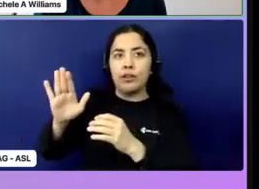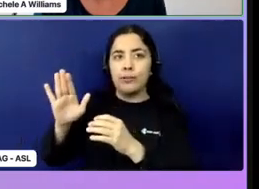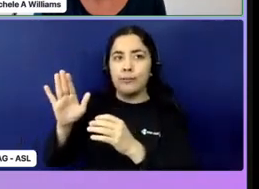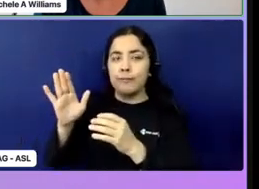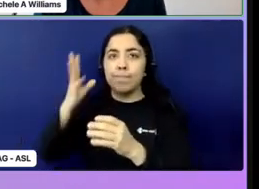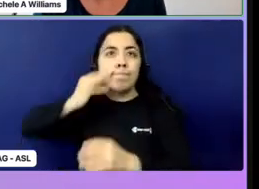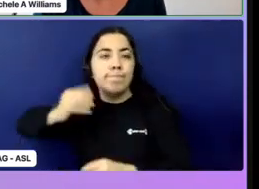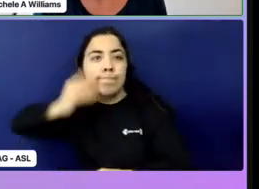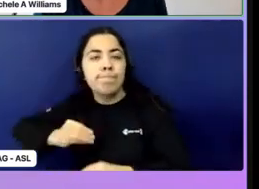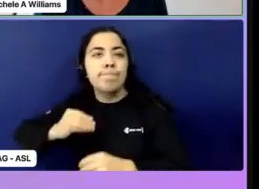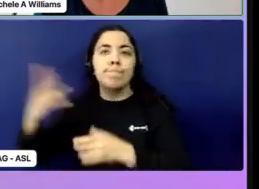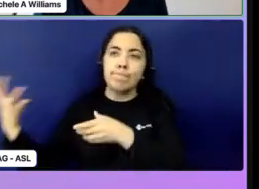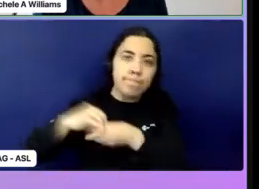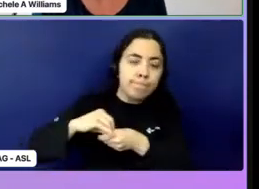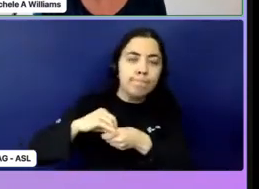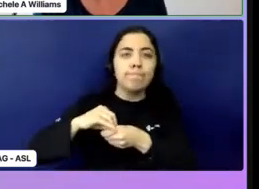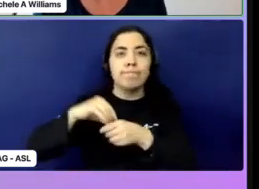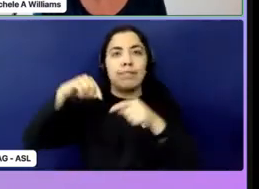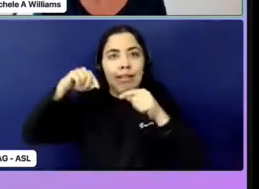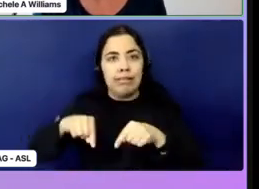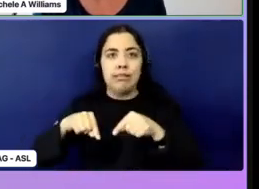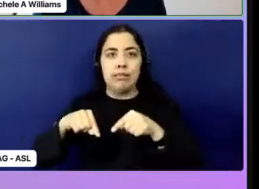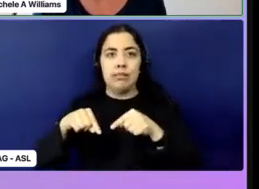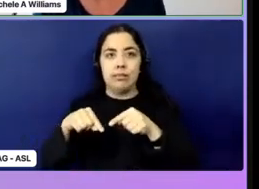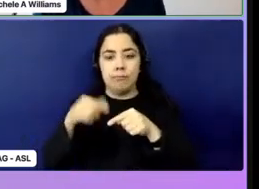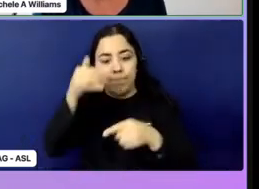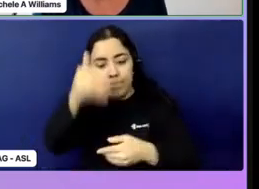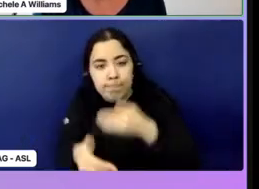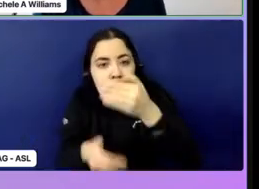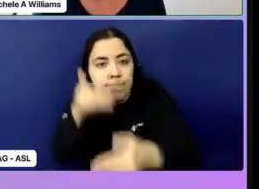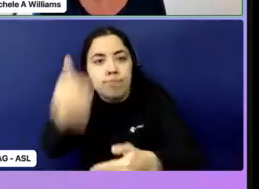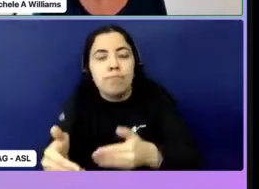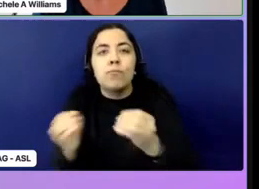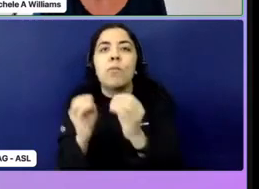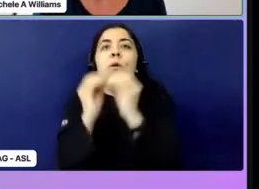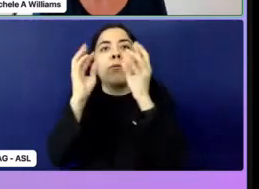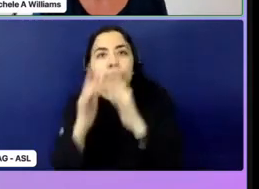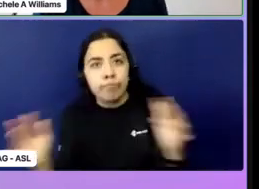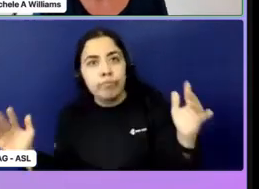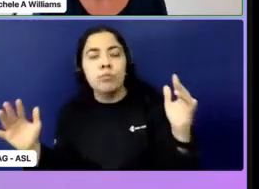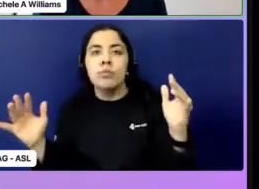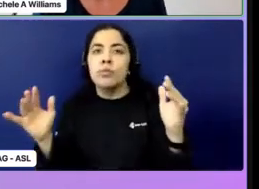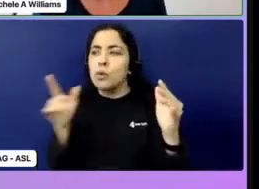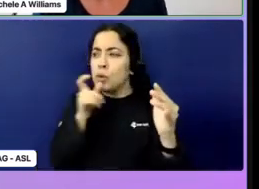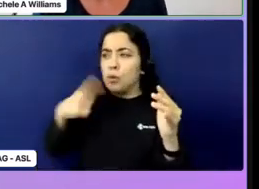conditions that are within this realm of what we call